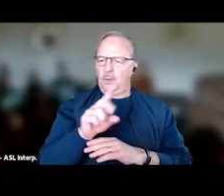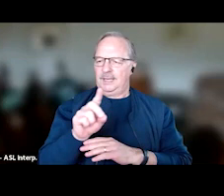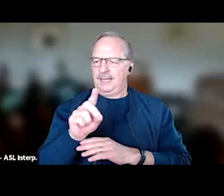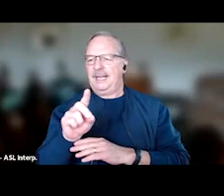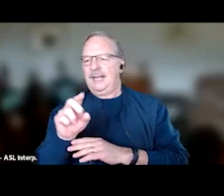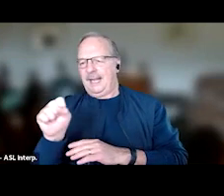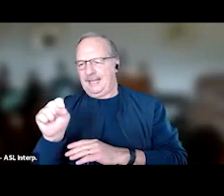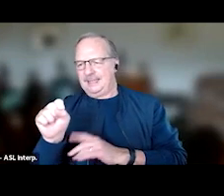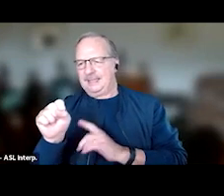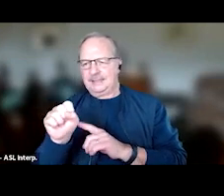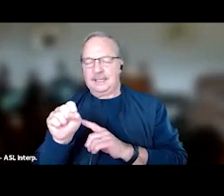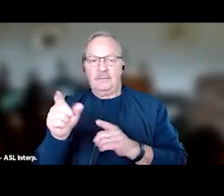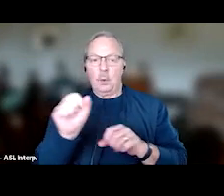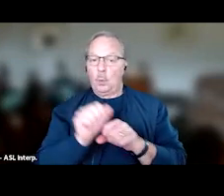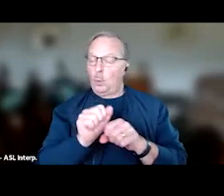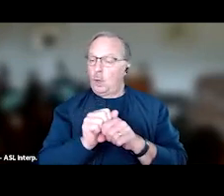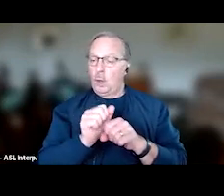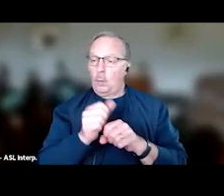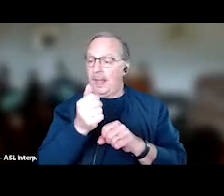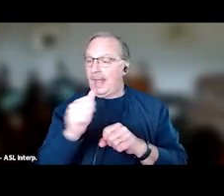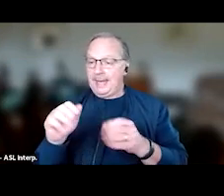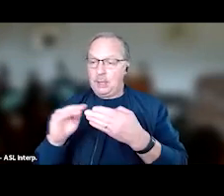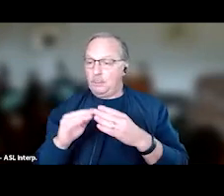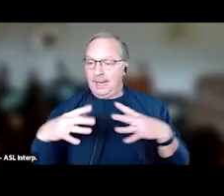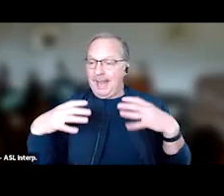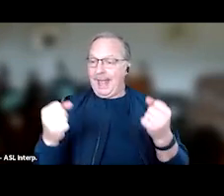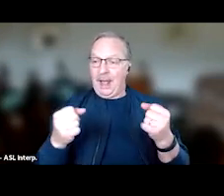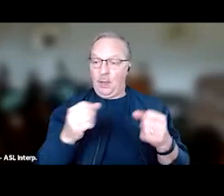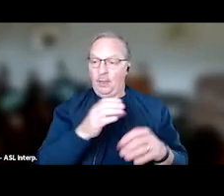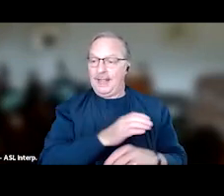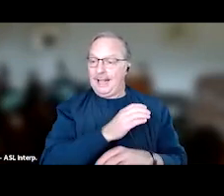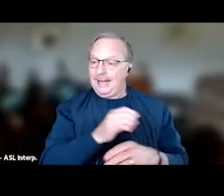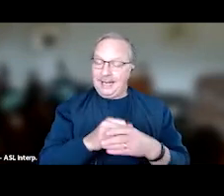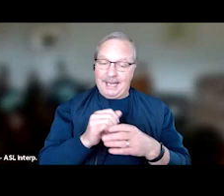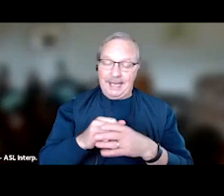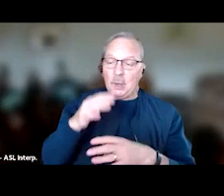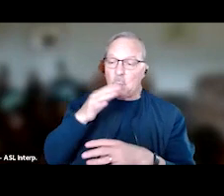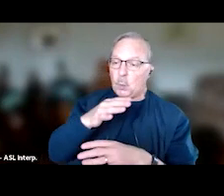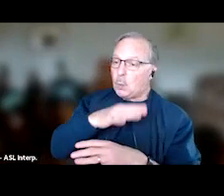with any community health clinics, whether you're in a rural area or an urban area,